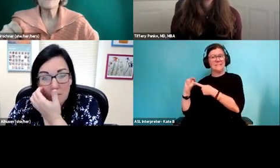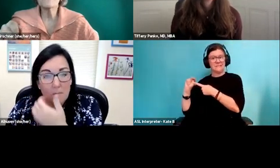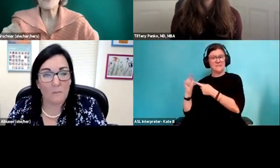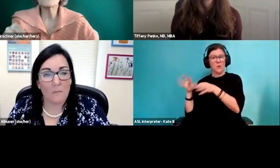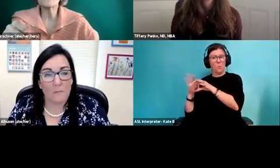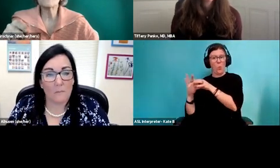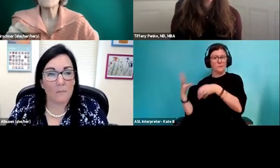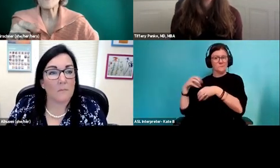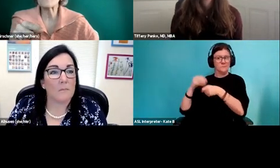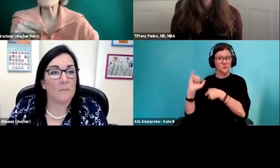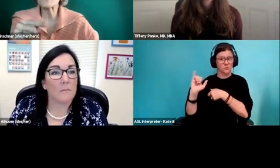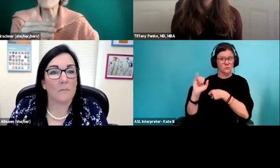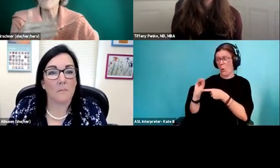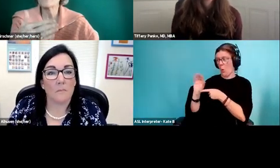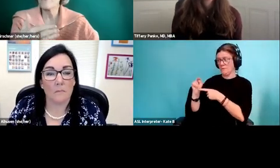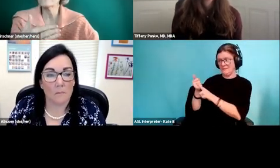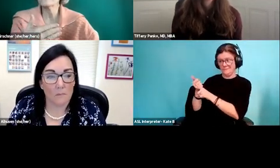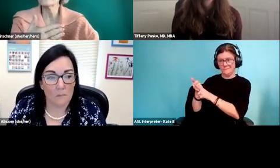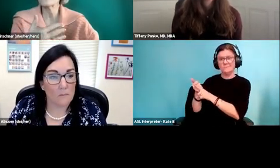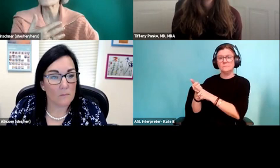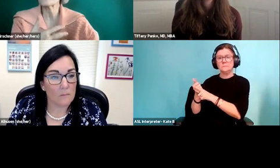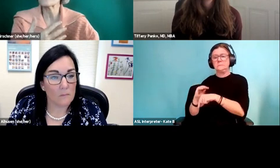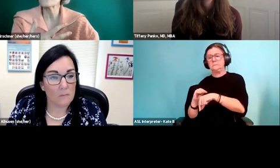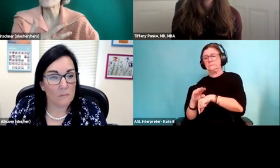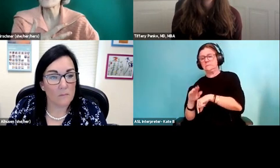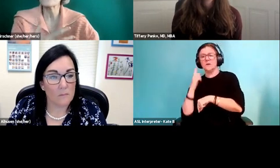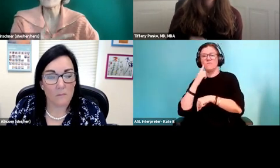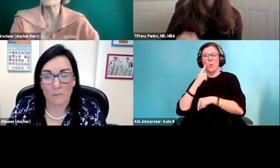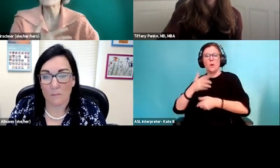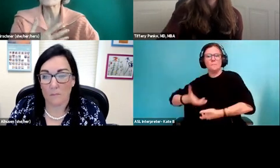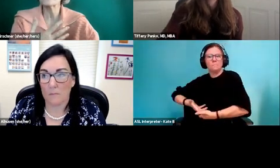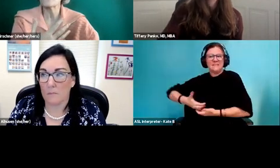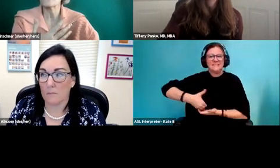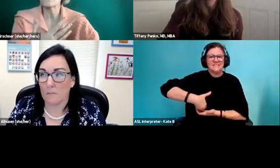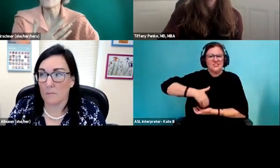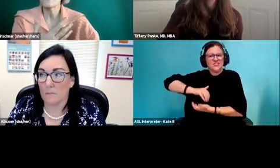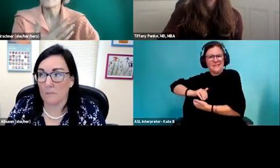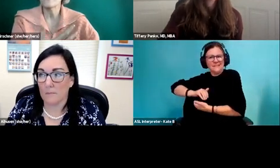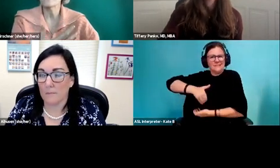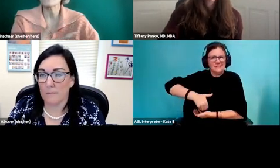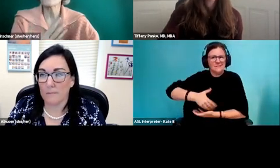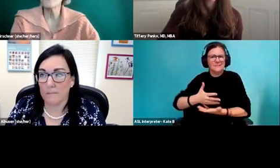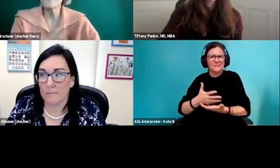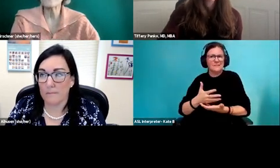because the OT may be able to offer guidance in terms of positioning strategies or equipment